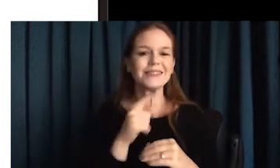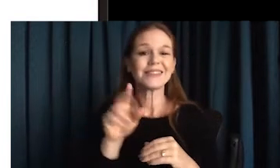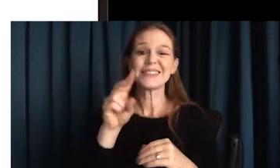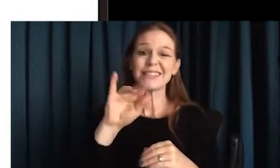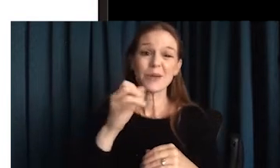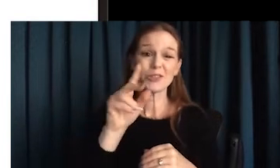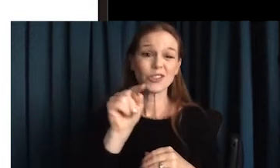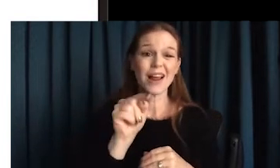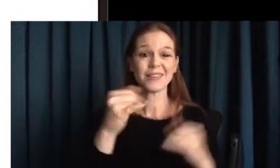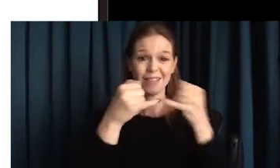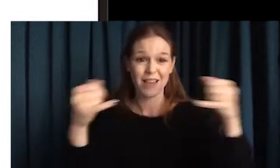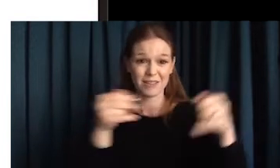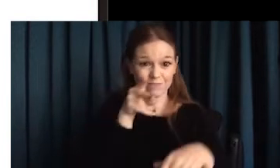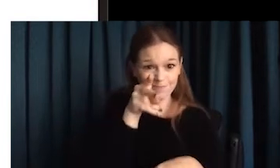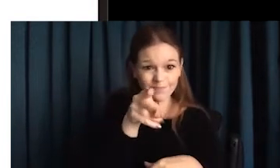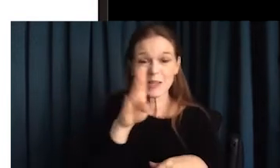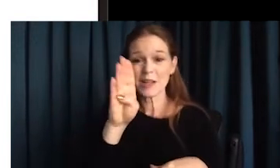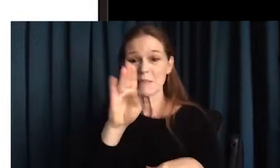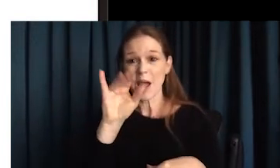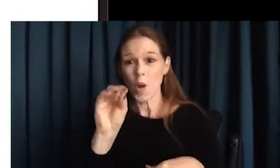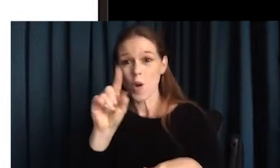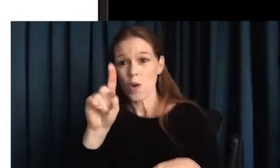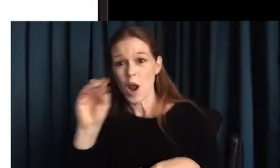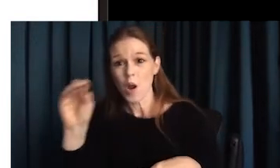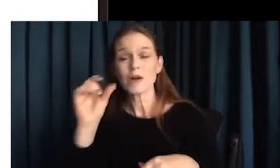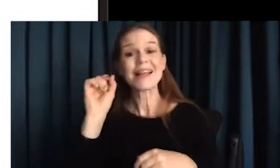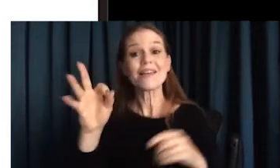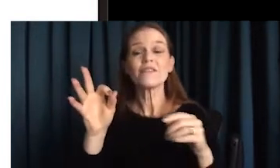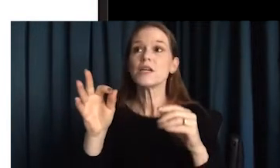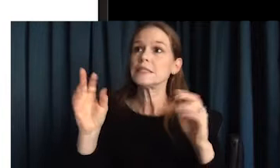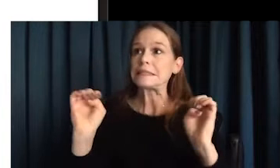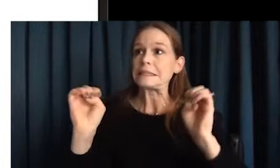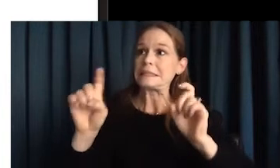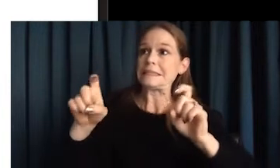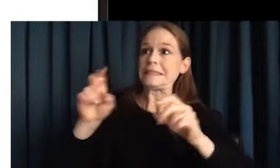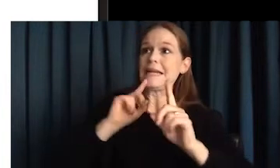he encourages you to put urgent in the subject line as well. And he also says that if he doesn't